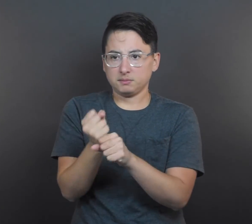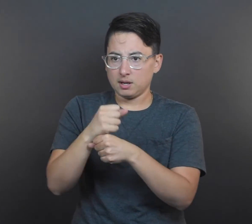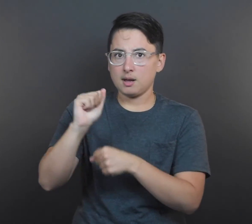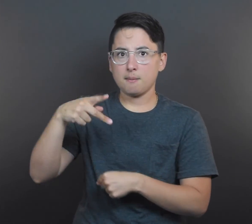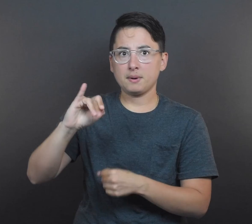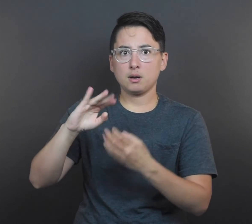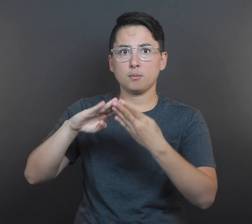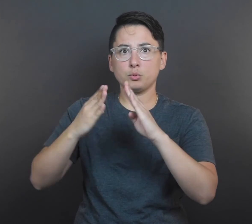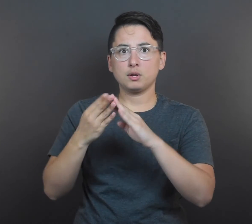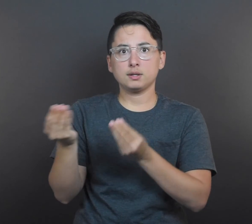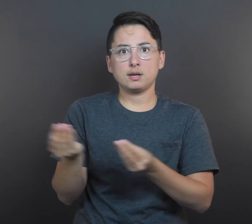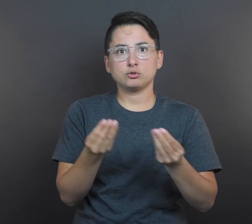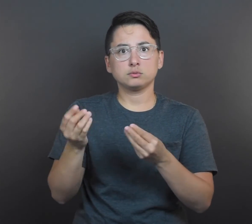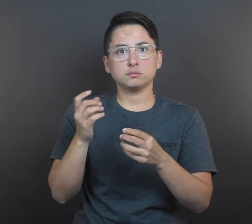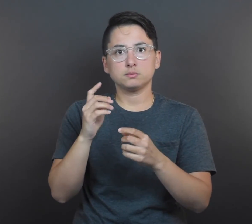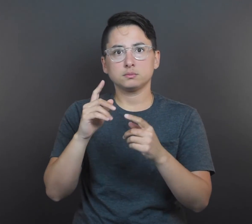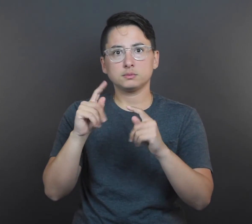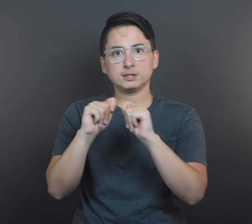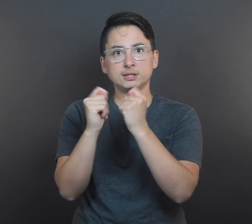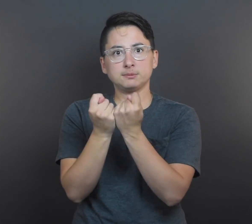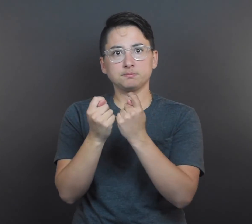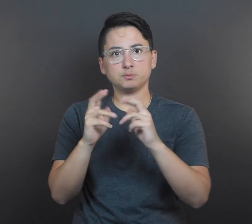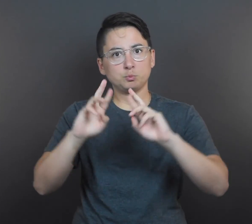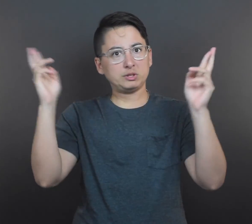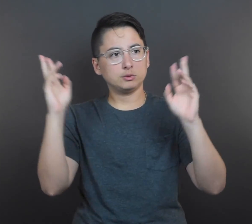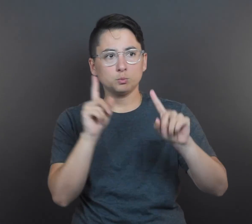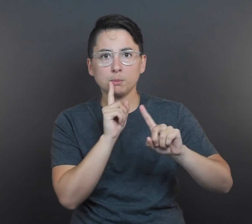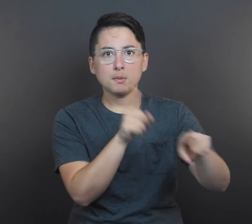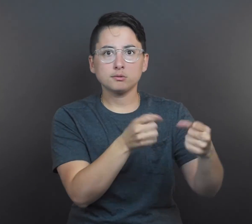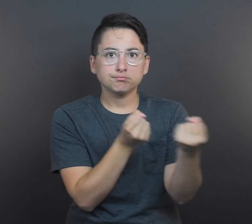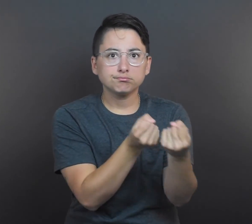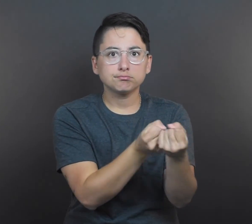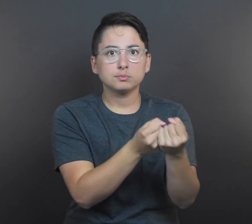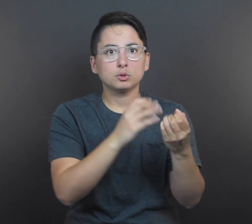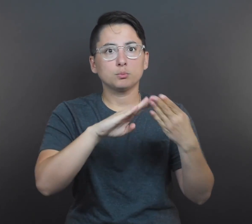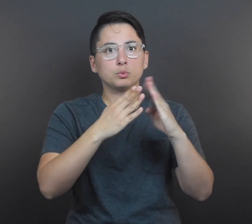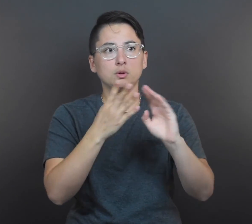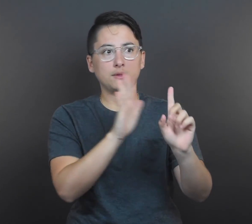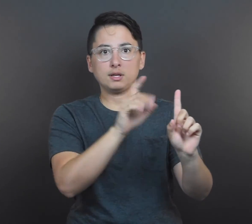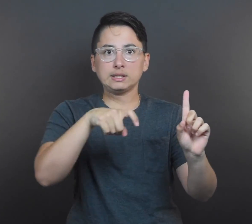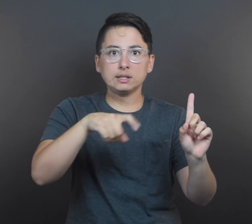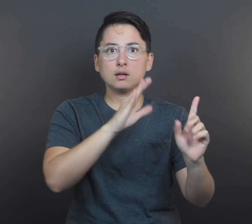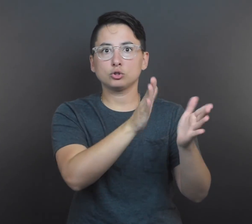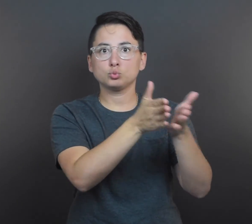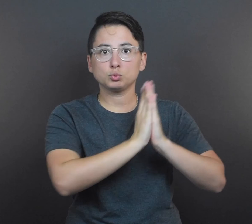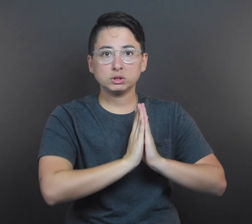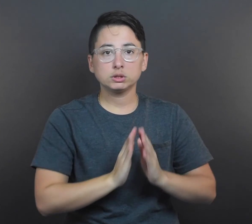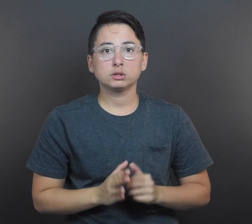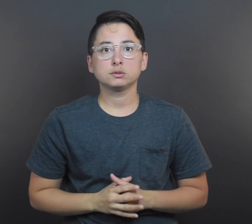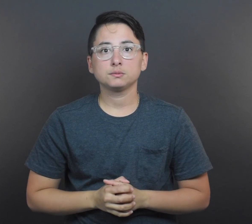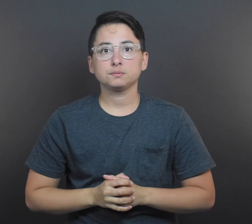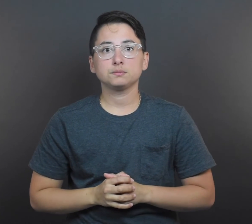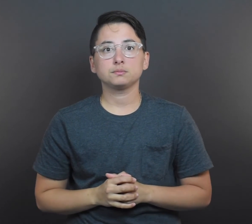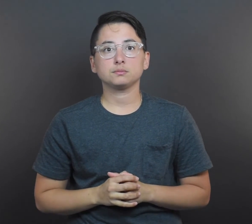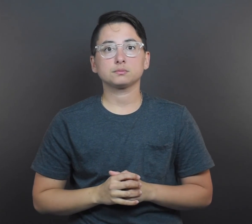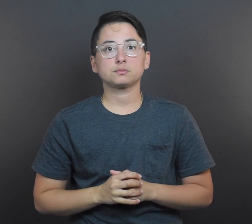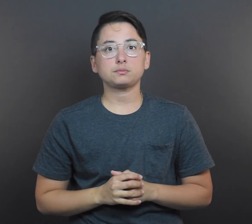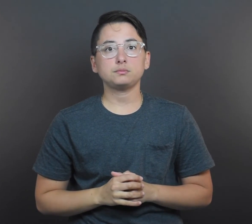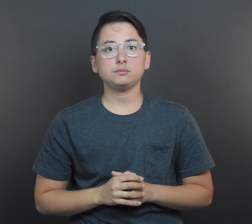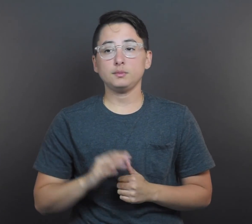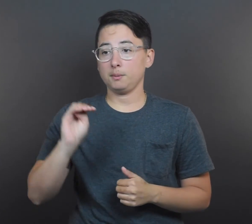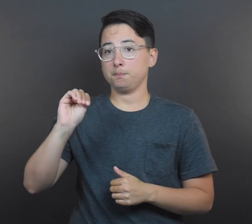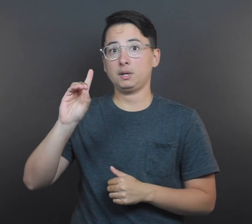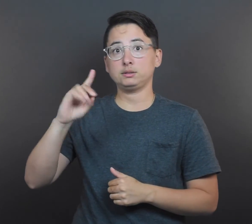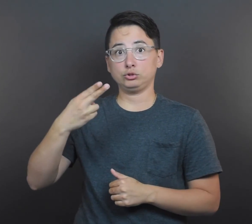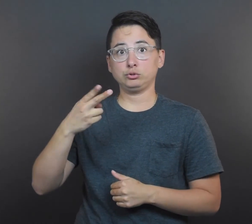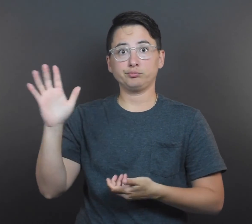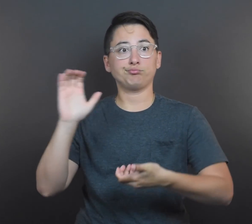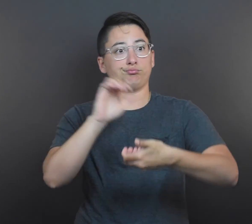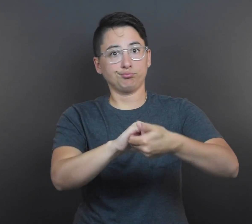needs and requests." MDH’s partnership with SEWA-AIFW is a testament to how "identifying